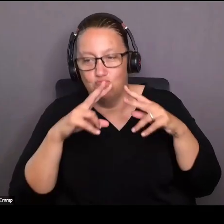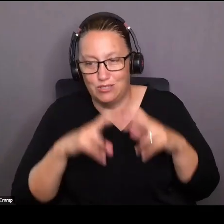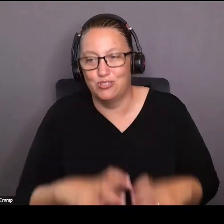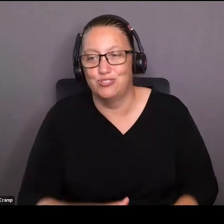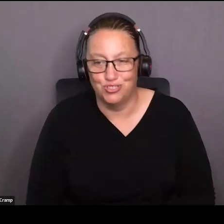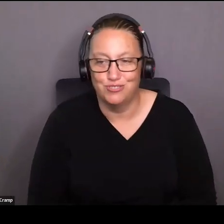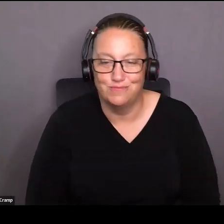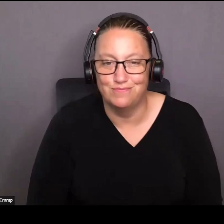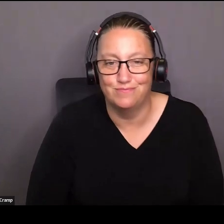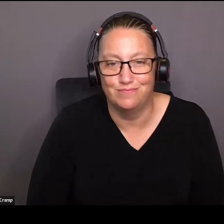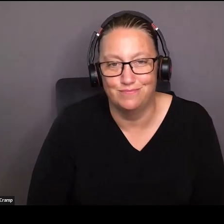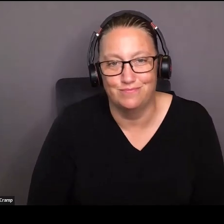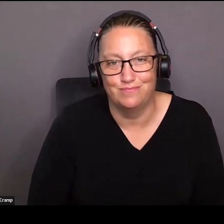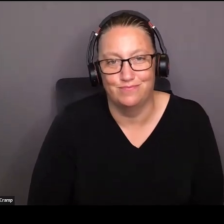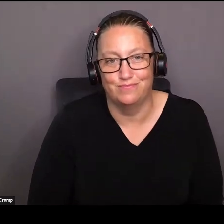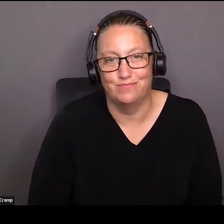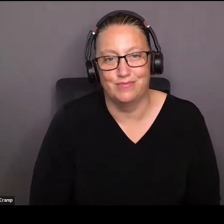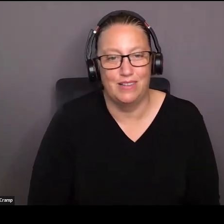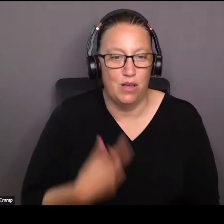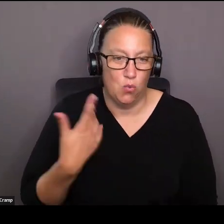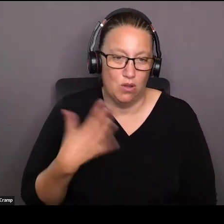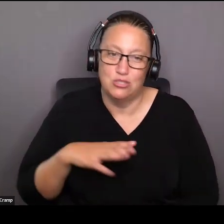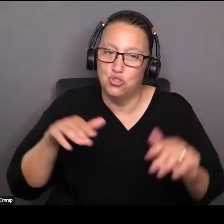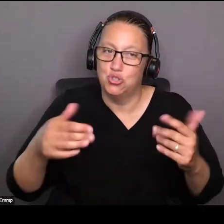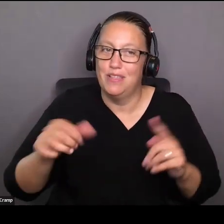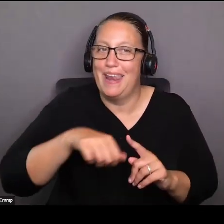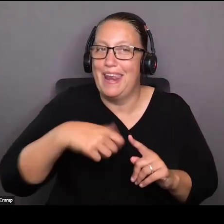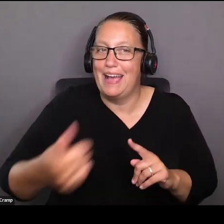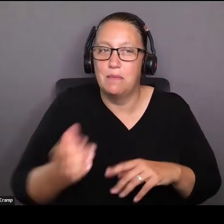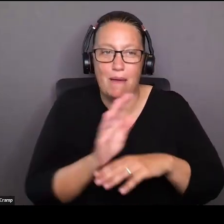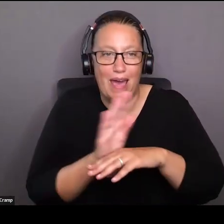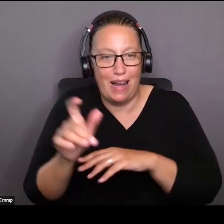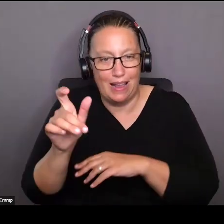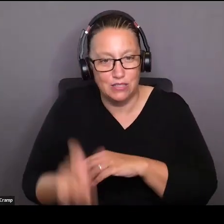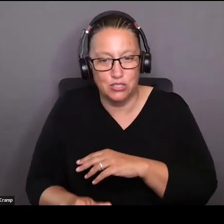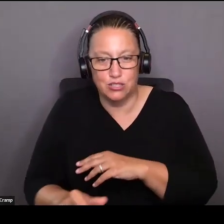Jane Britt: So I want to introduce our next panellist, who is Catherine McAlpine,